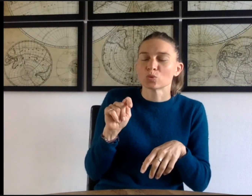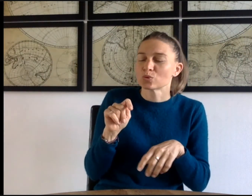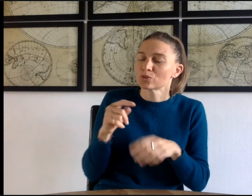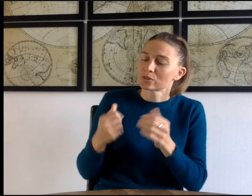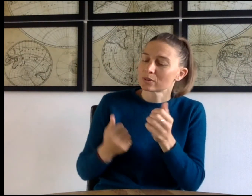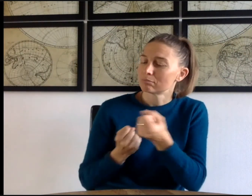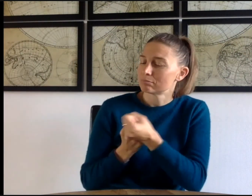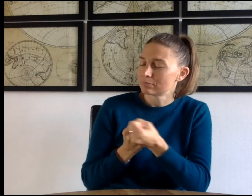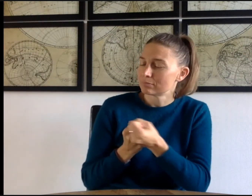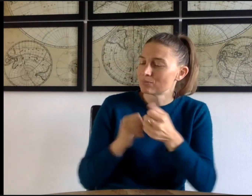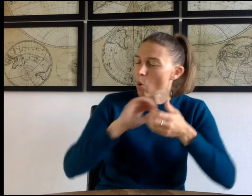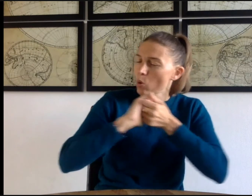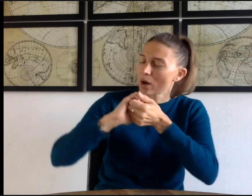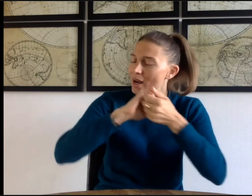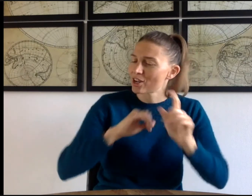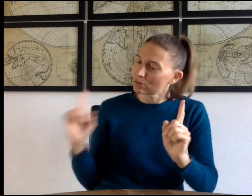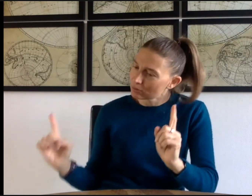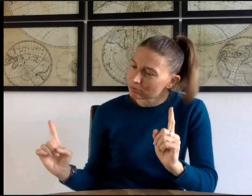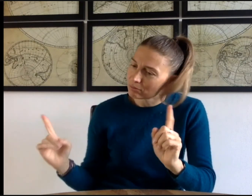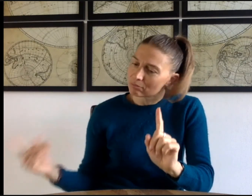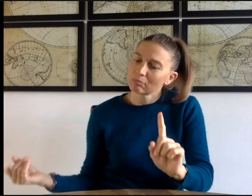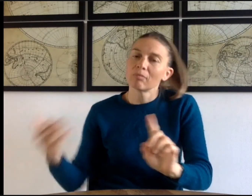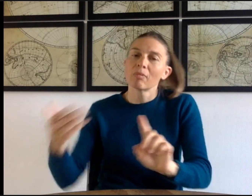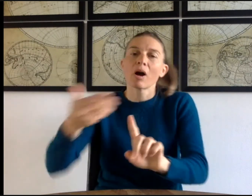because you can see where you're going to be,